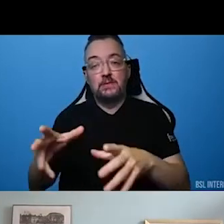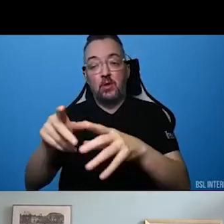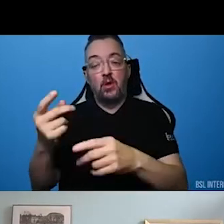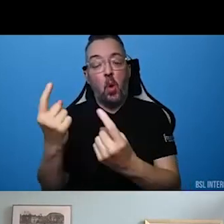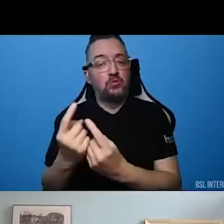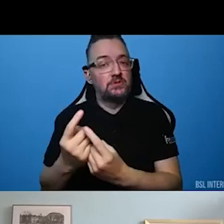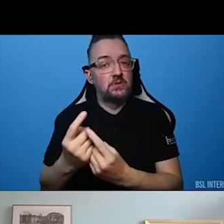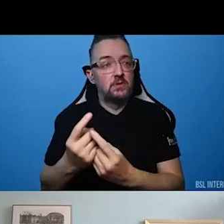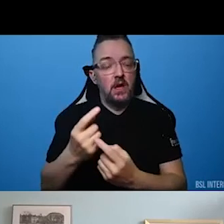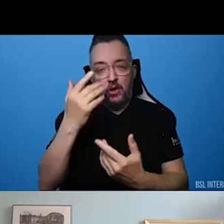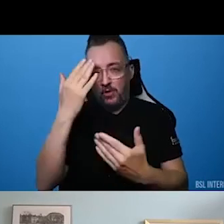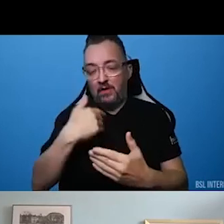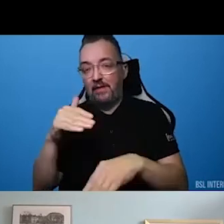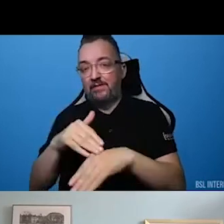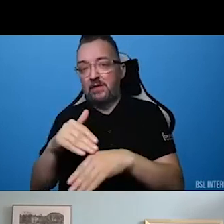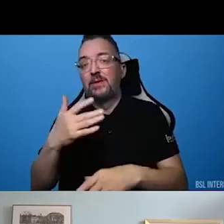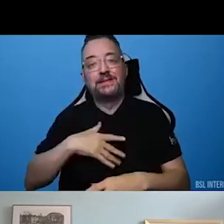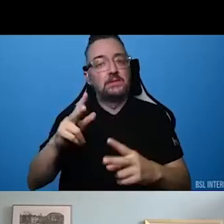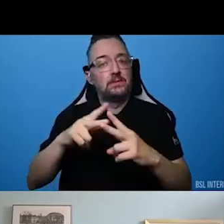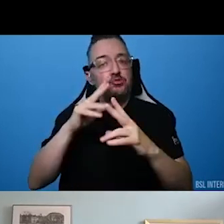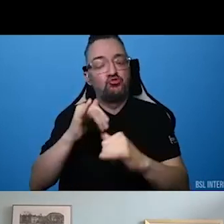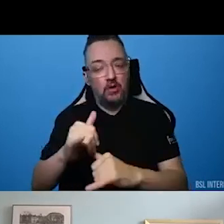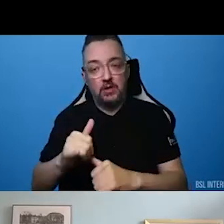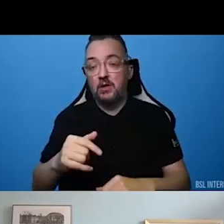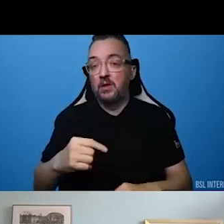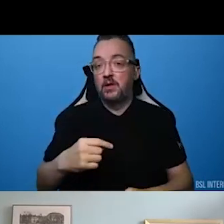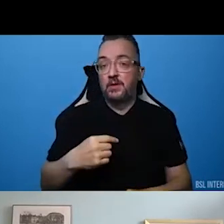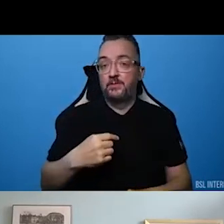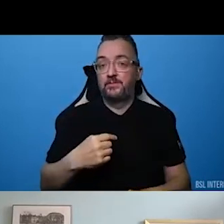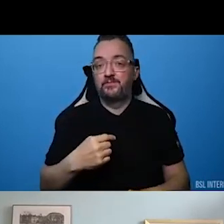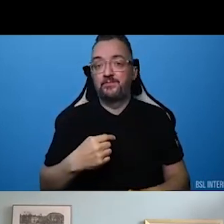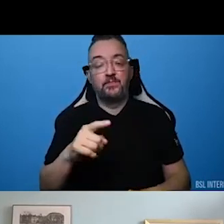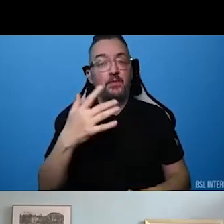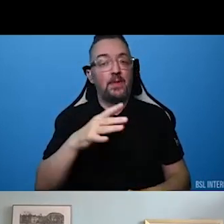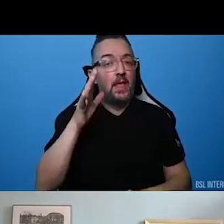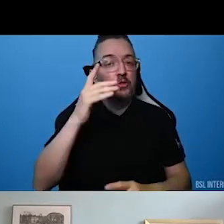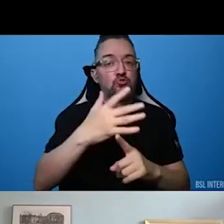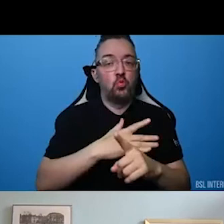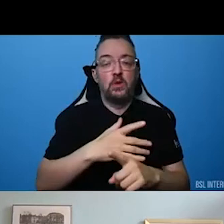although I think it's well worth checking that out. You might have heard the story about the Benin Bronzes